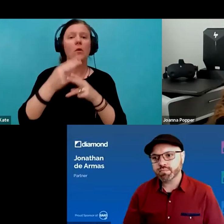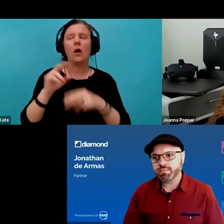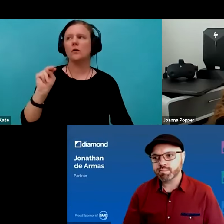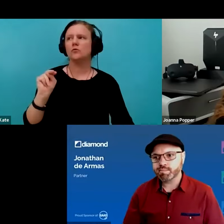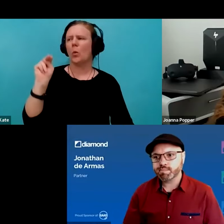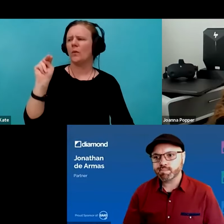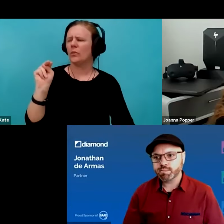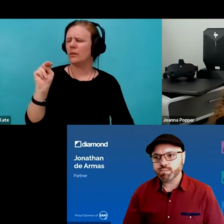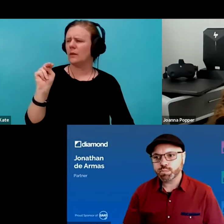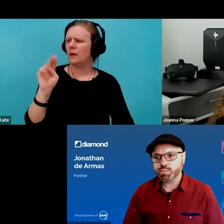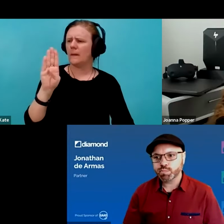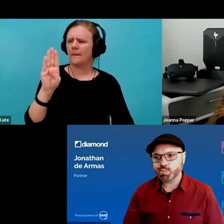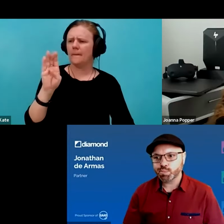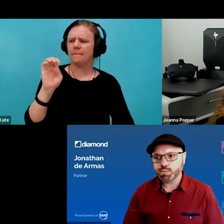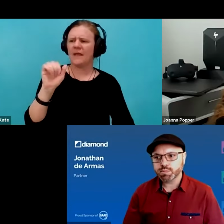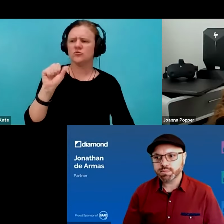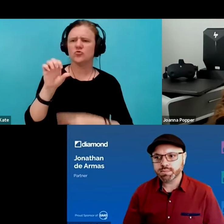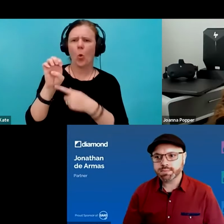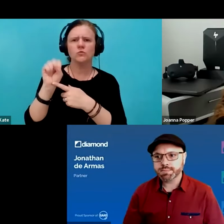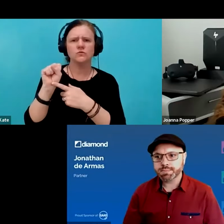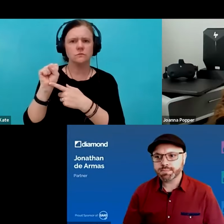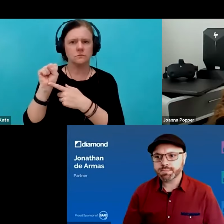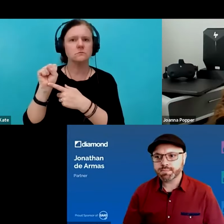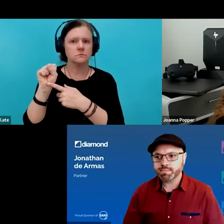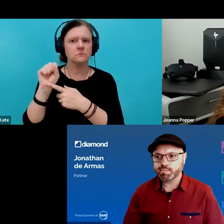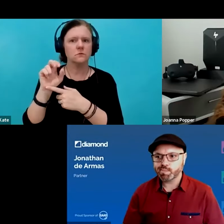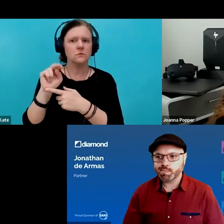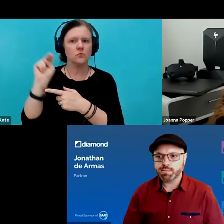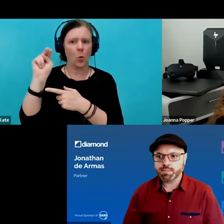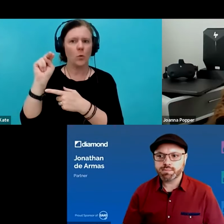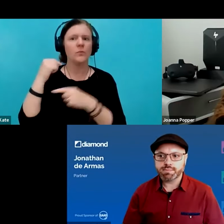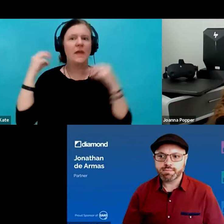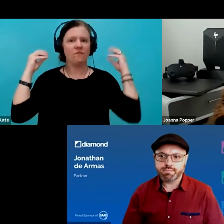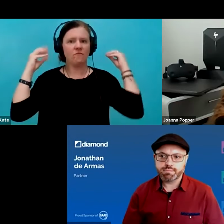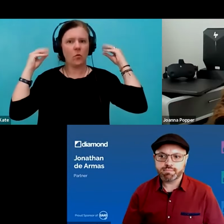Bezos expeditions back north. They have vocals, but their input is with a ring